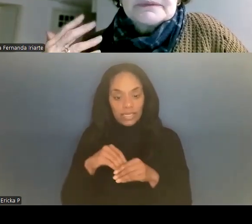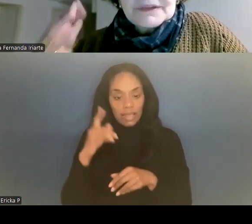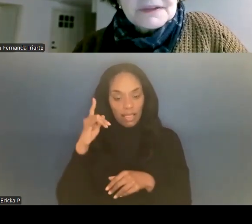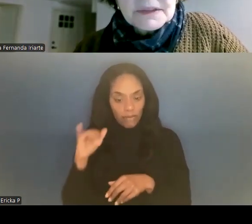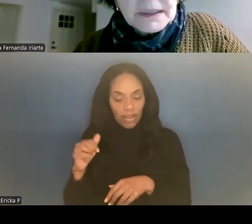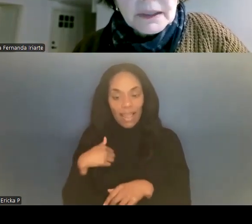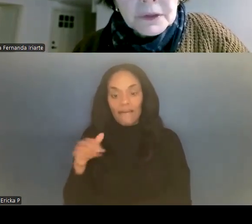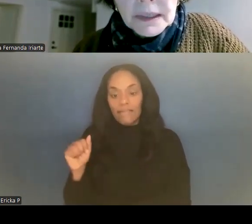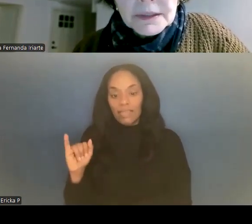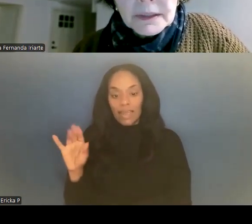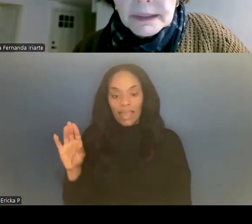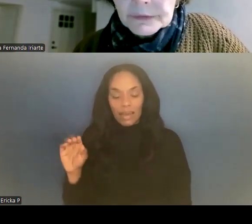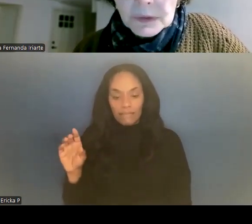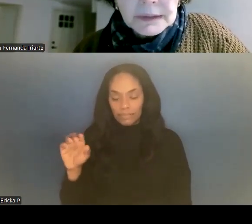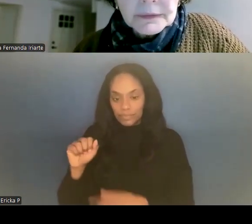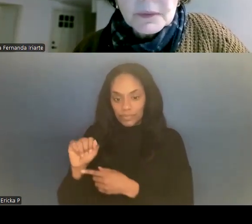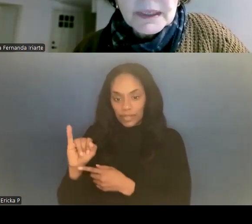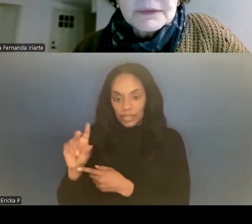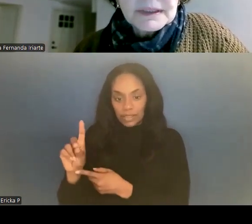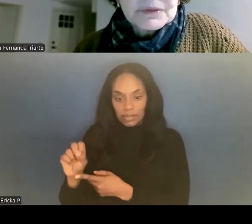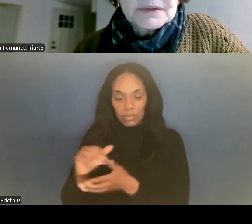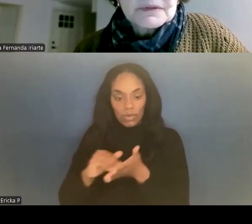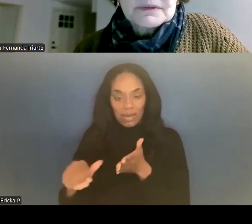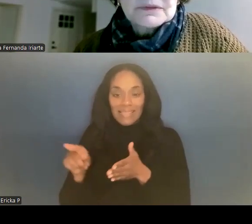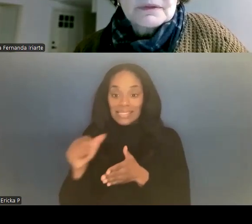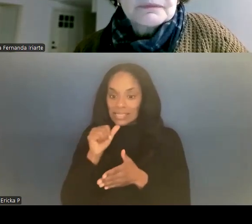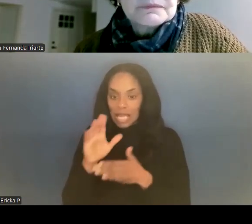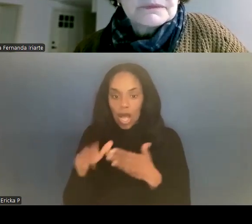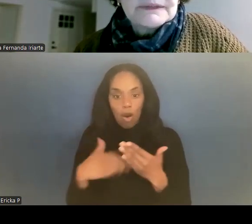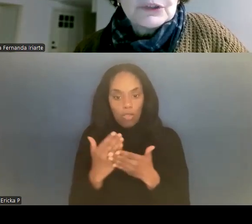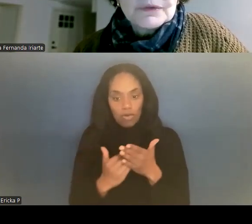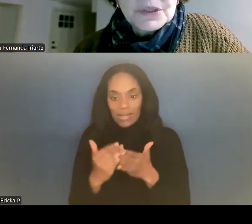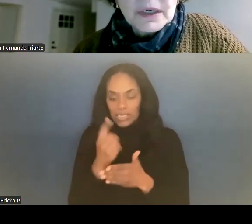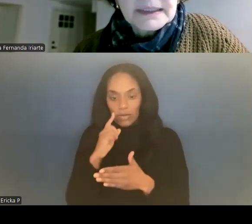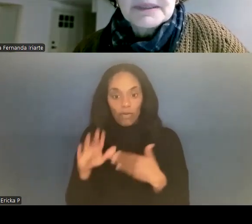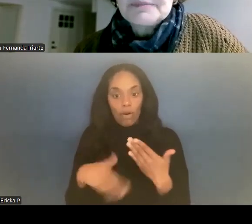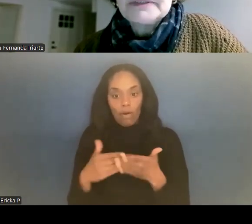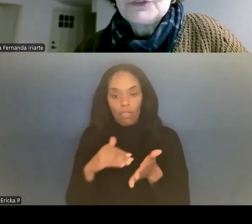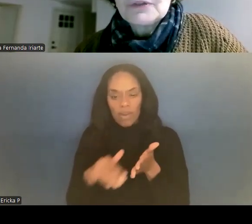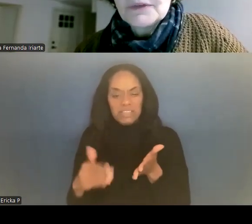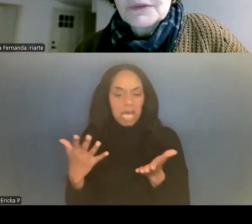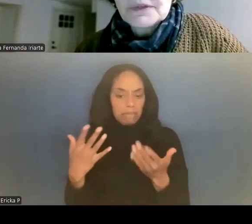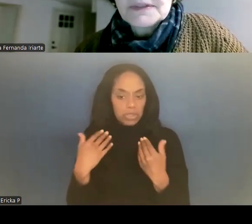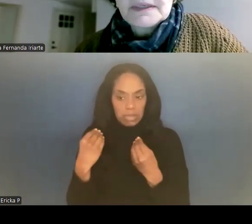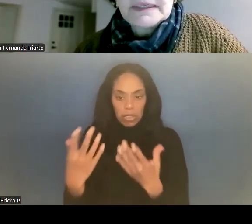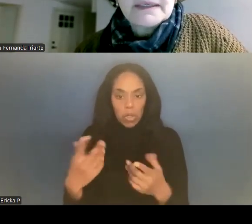Now this is not all the criteria for all of the waivers. I'm just sort of giving you the target population in the service area.